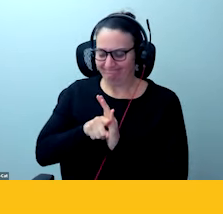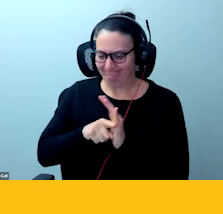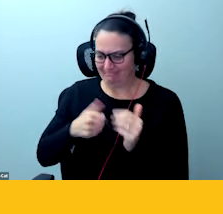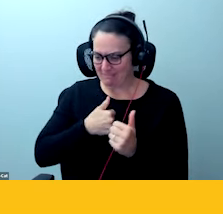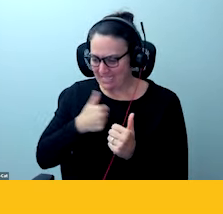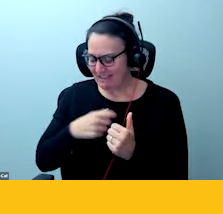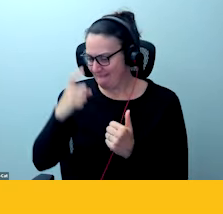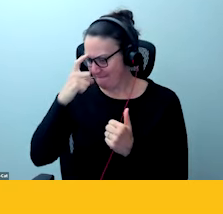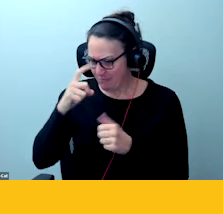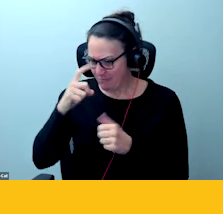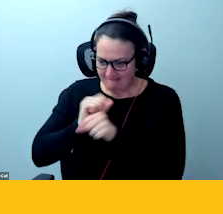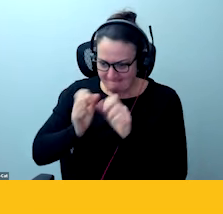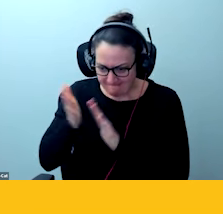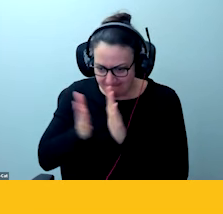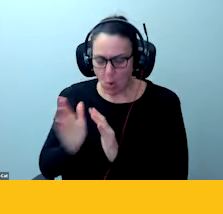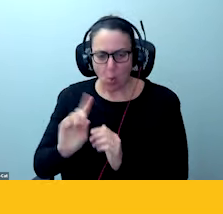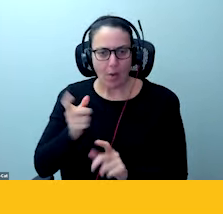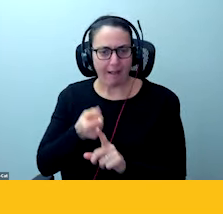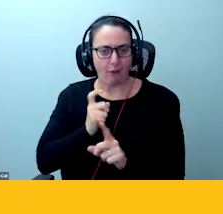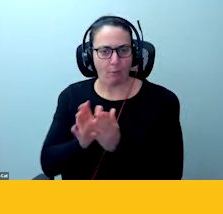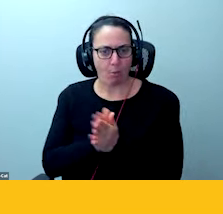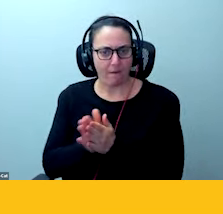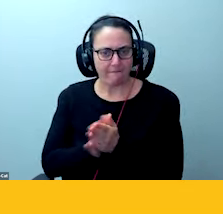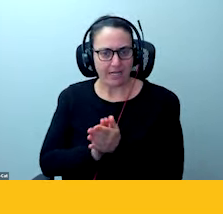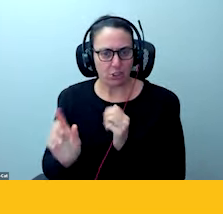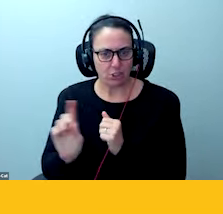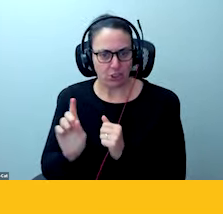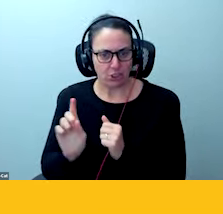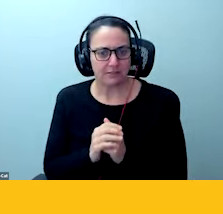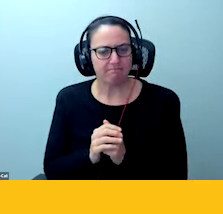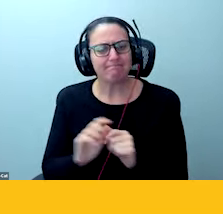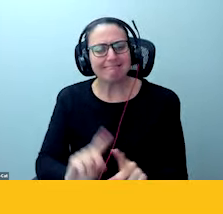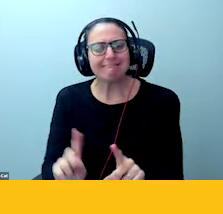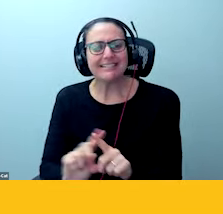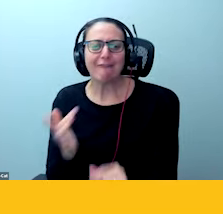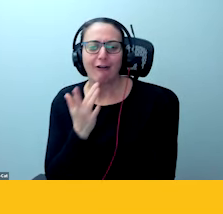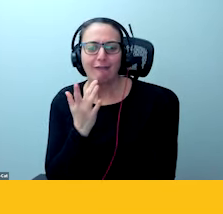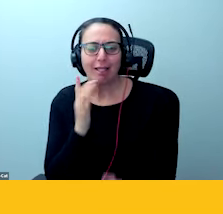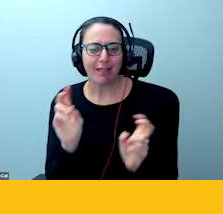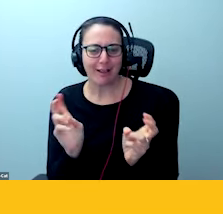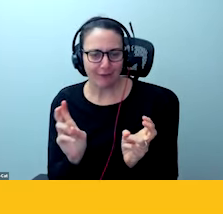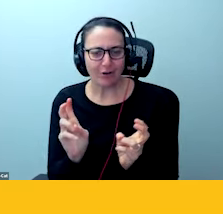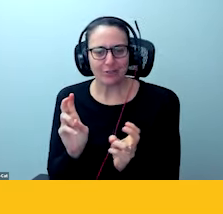and where my motivation comes from. And there's flavors of ableism that we can have